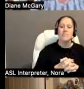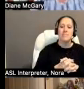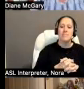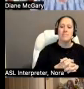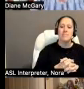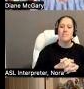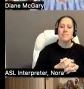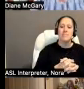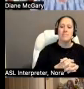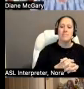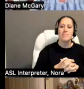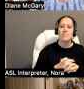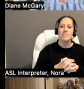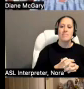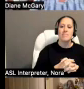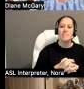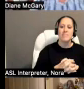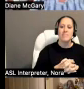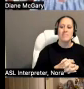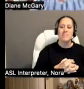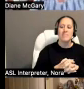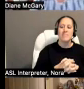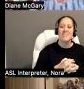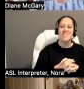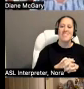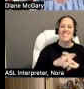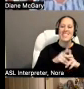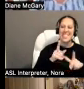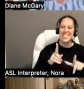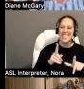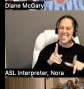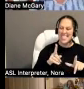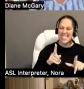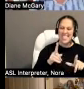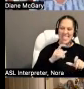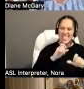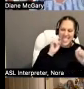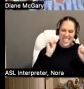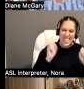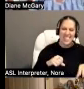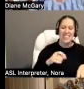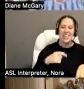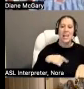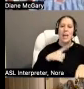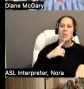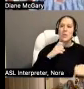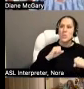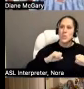Outrageous! I was so cold after this!